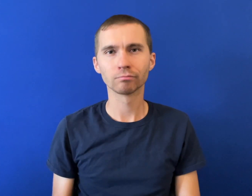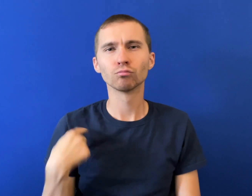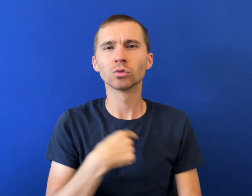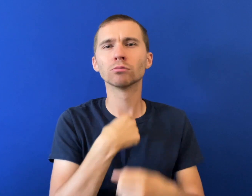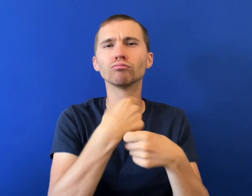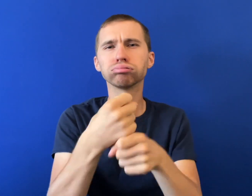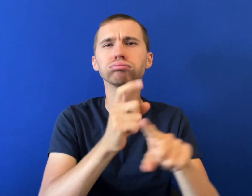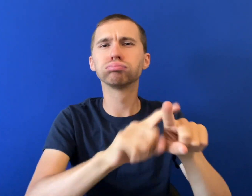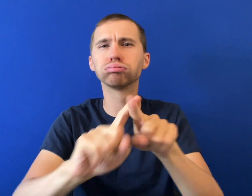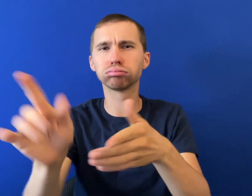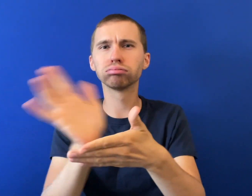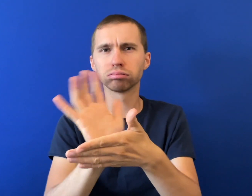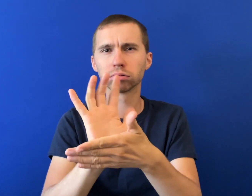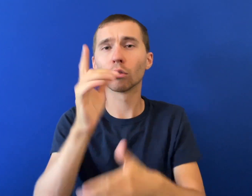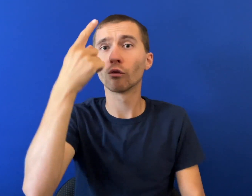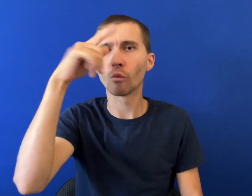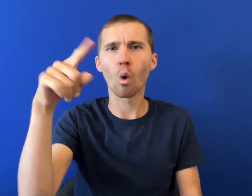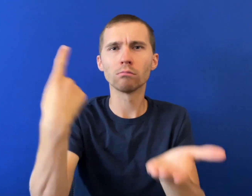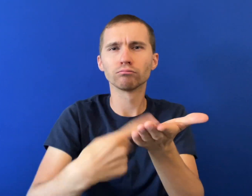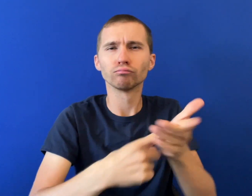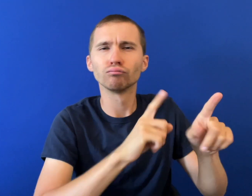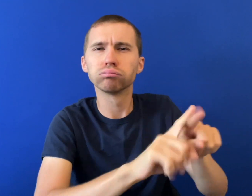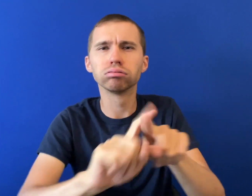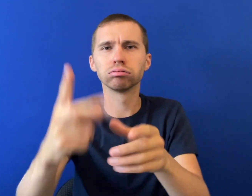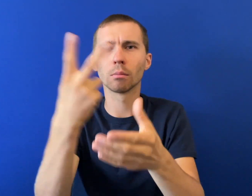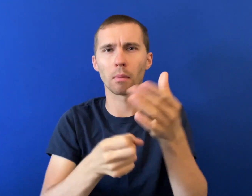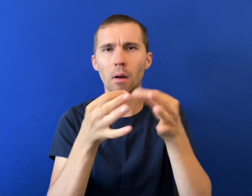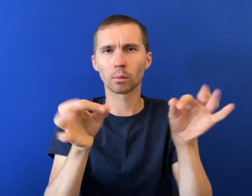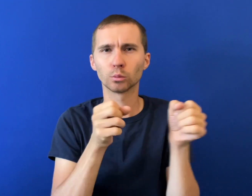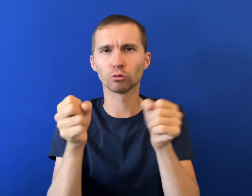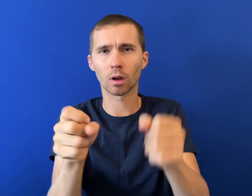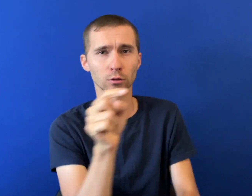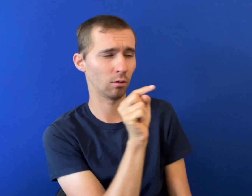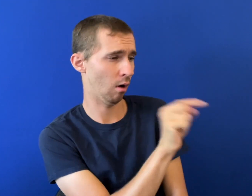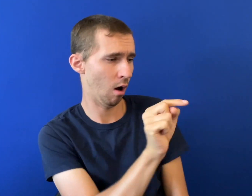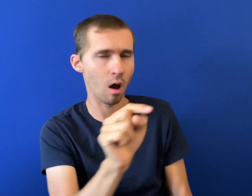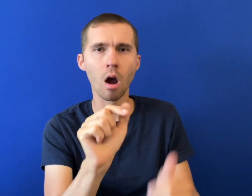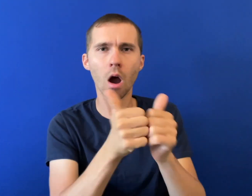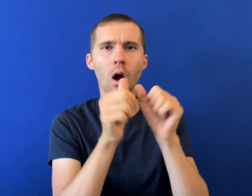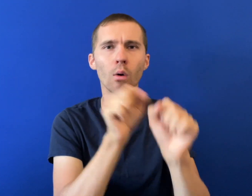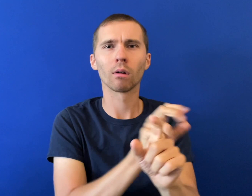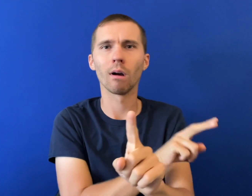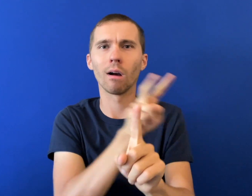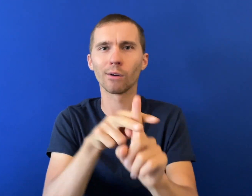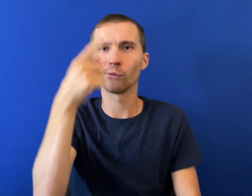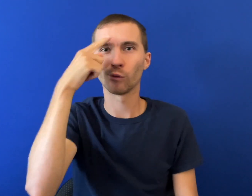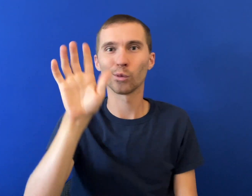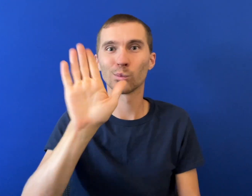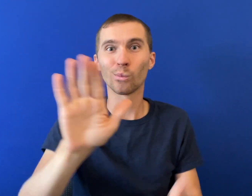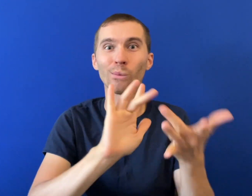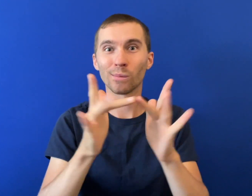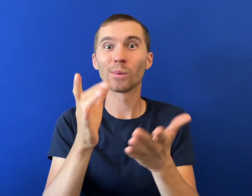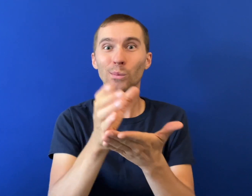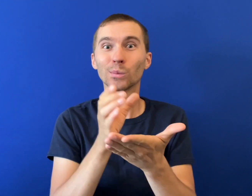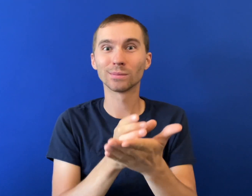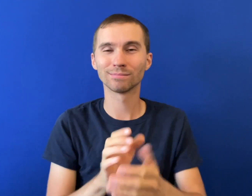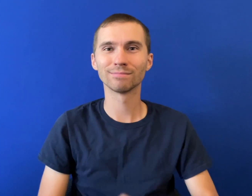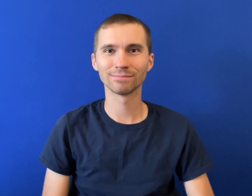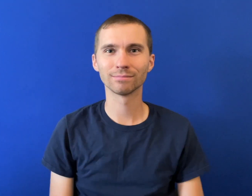We are producing a video series that explores different bilingual strategies that you can use in your online courses.